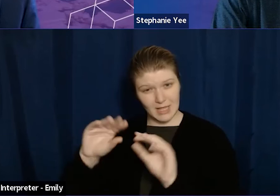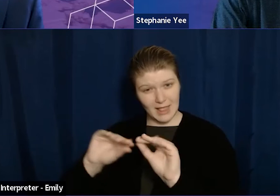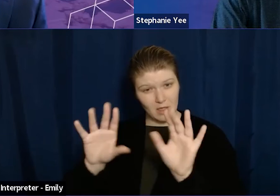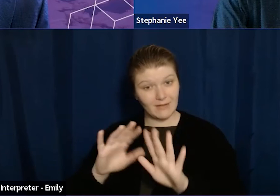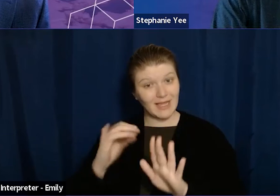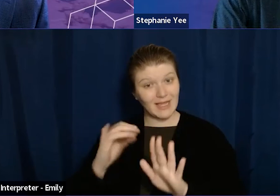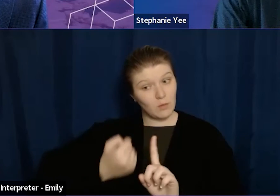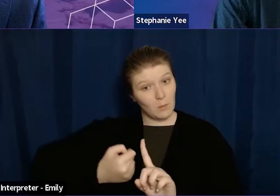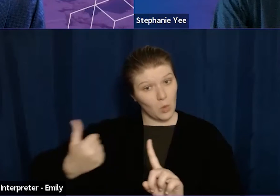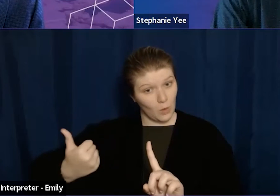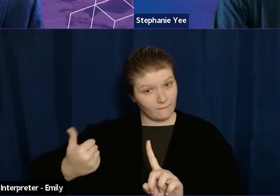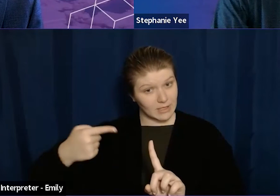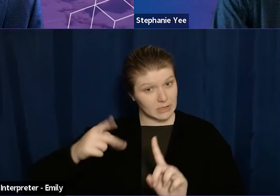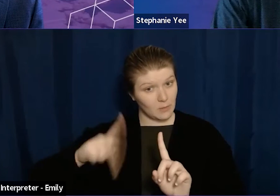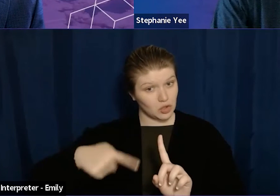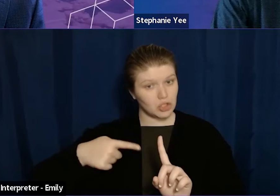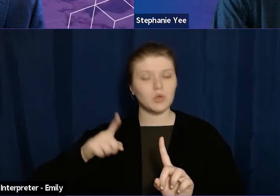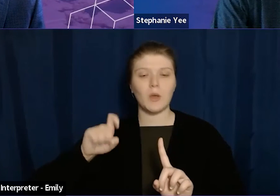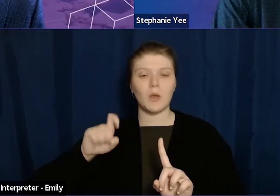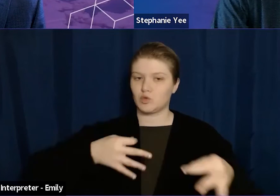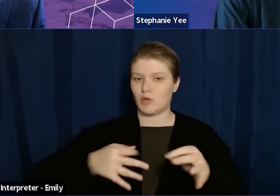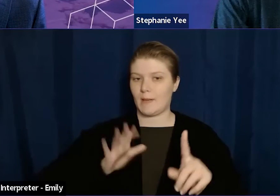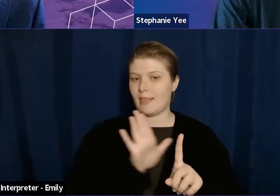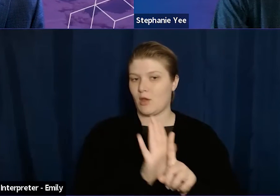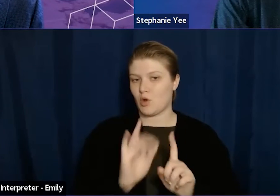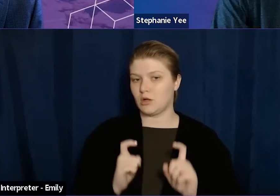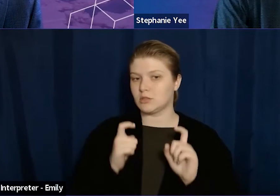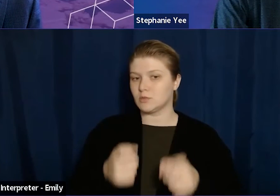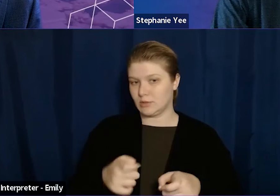you need to be describing their contributions in the facilities, equipment,